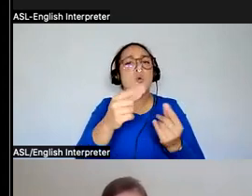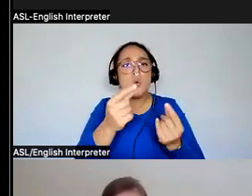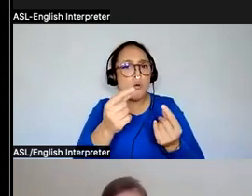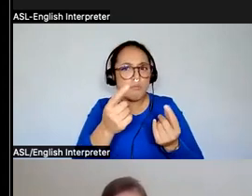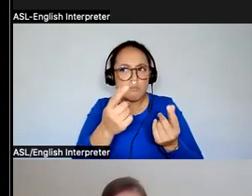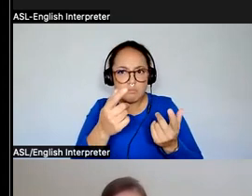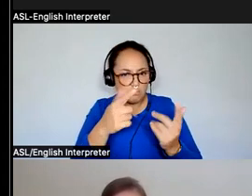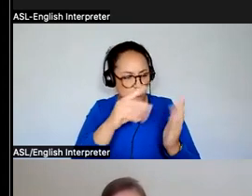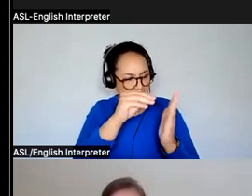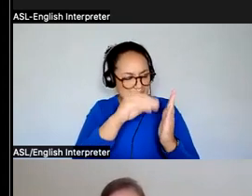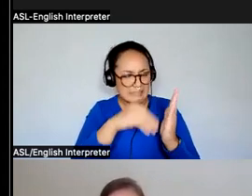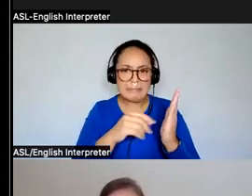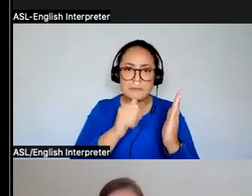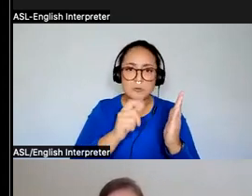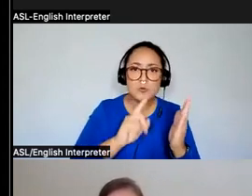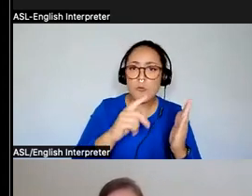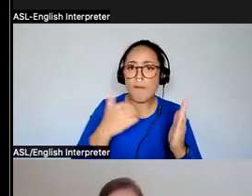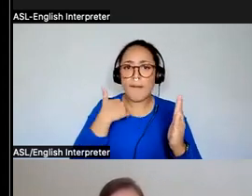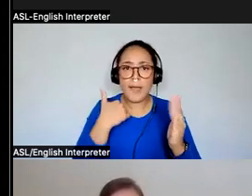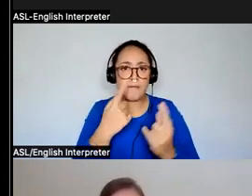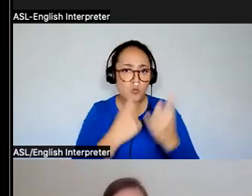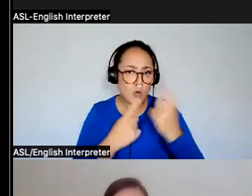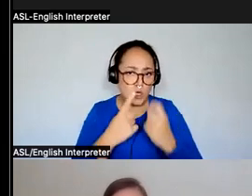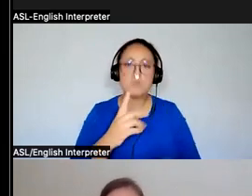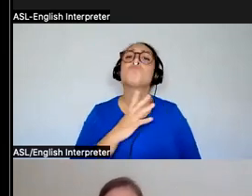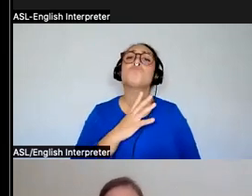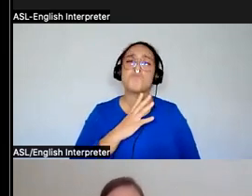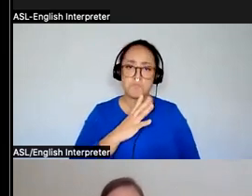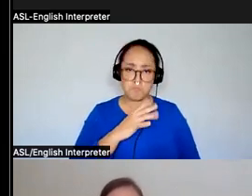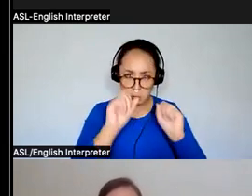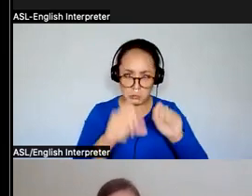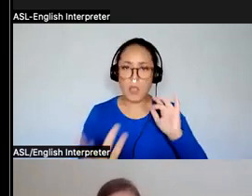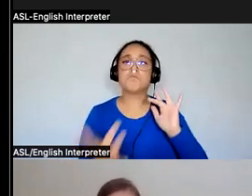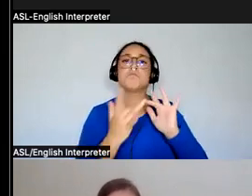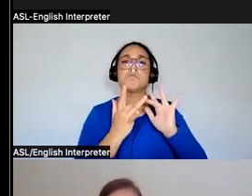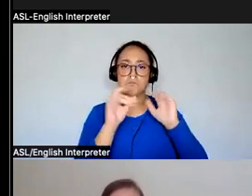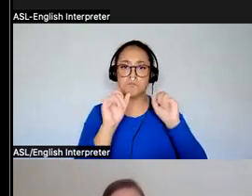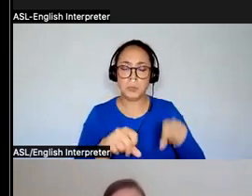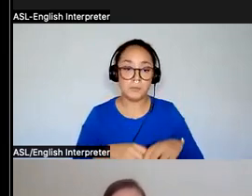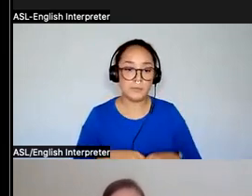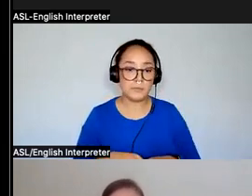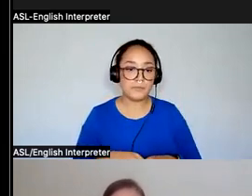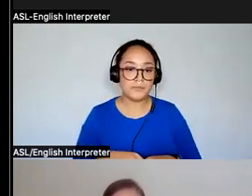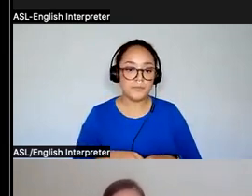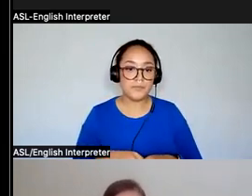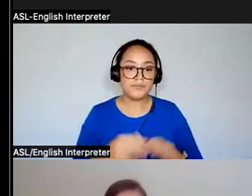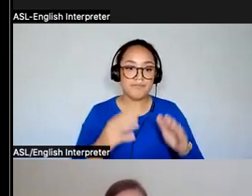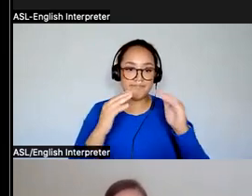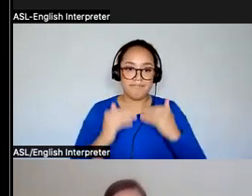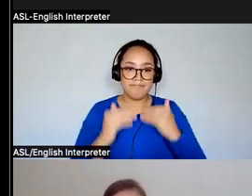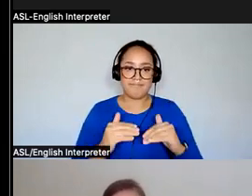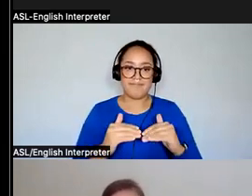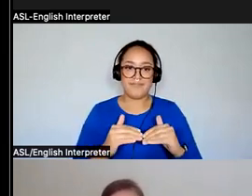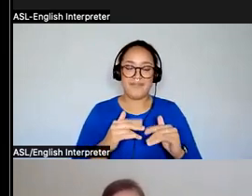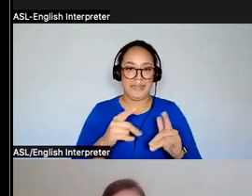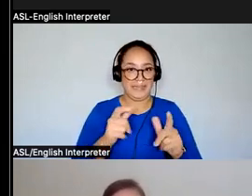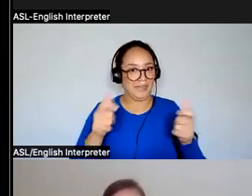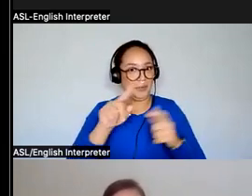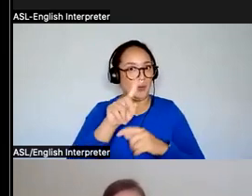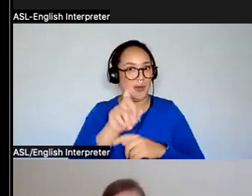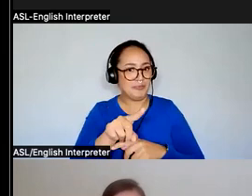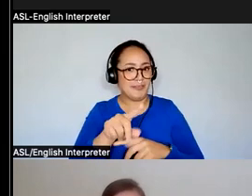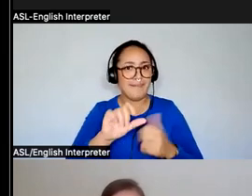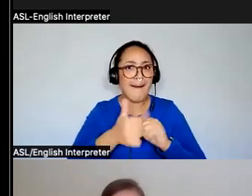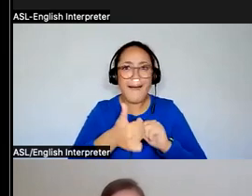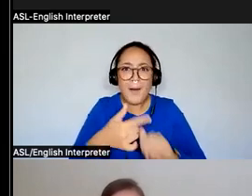Okay, this is a big slide, how do I apply and as I said, I will be very happy to walk